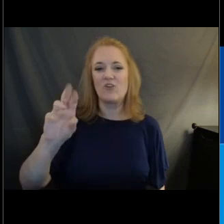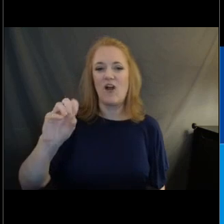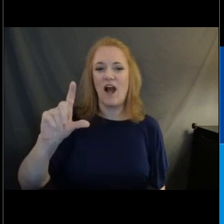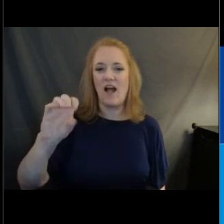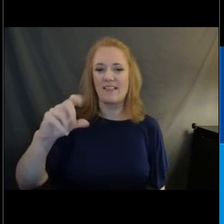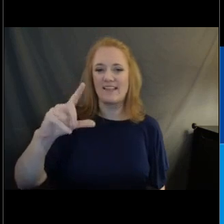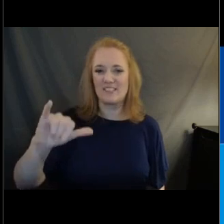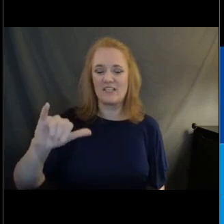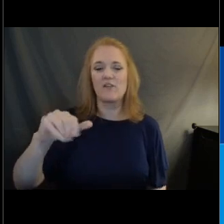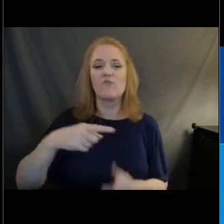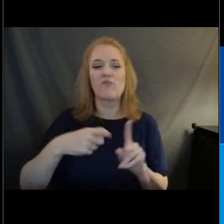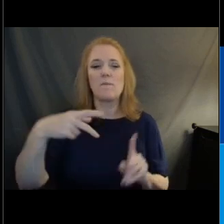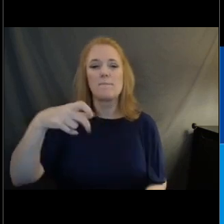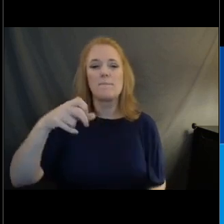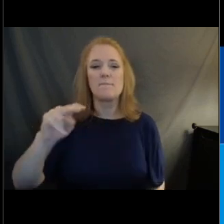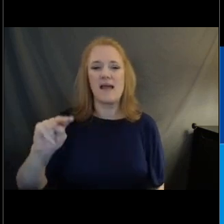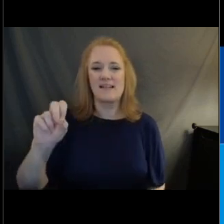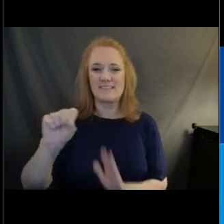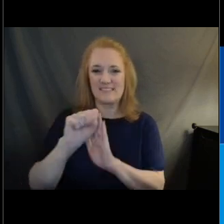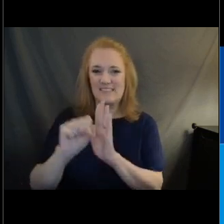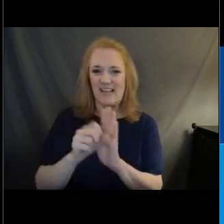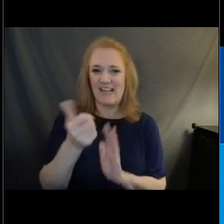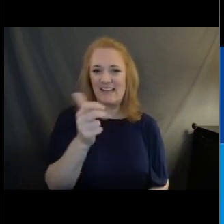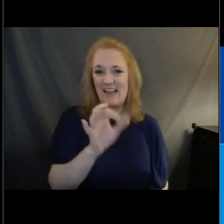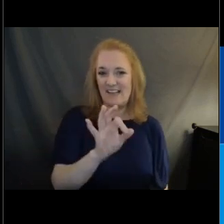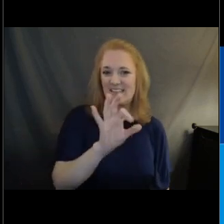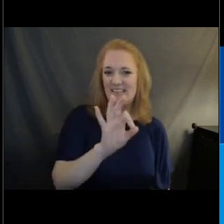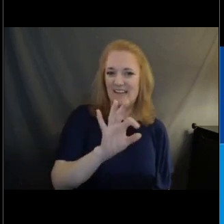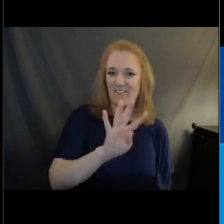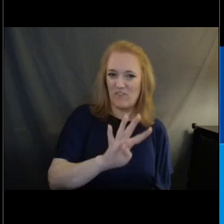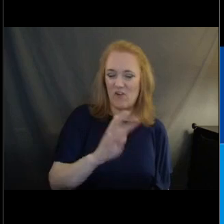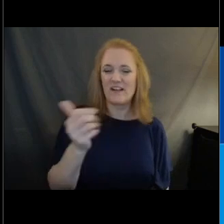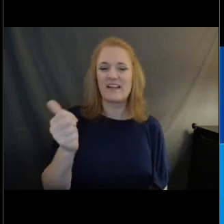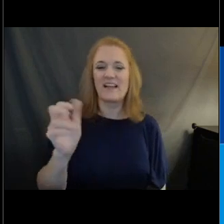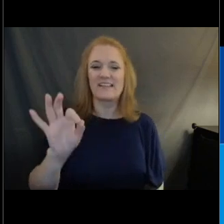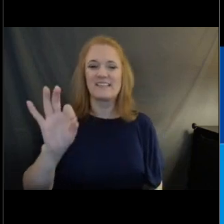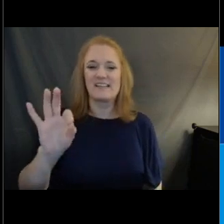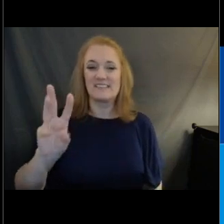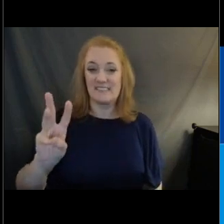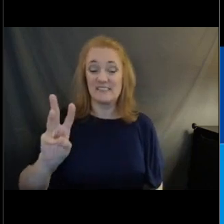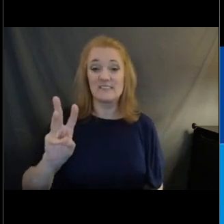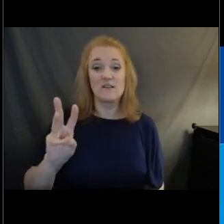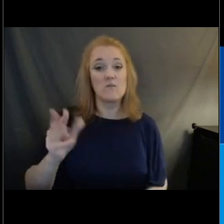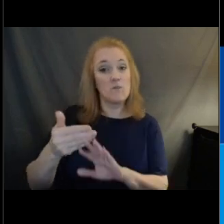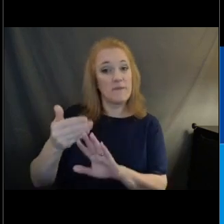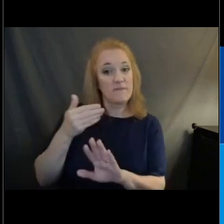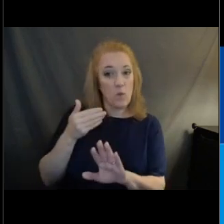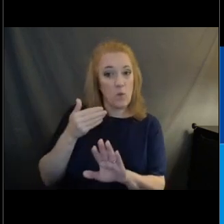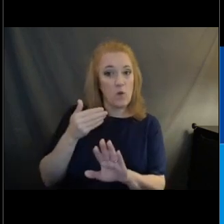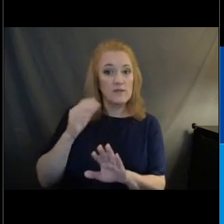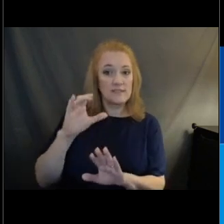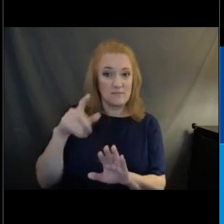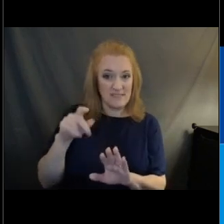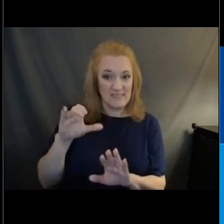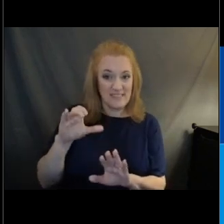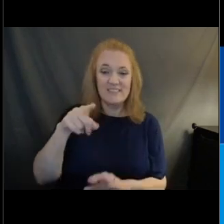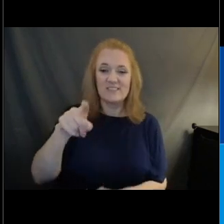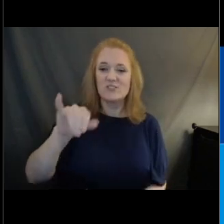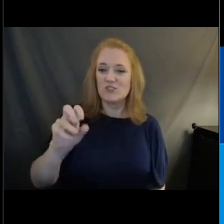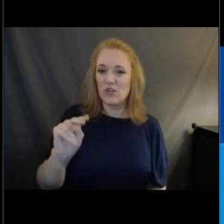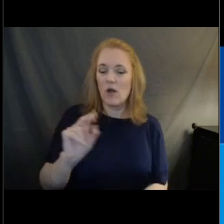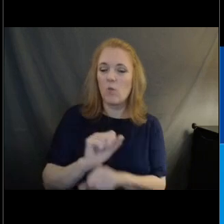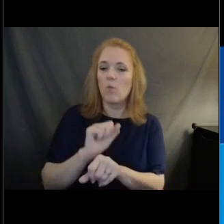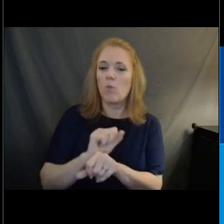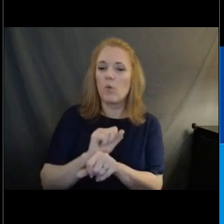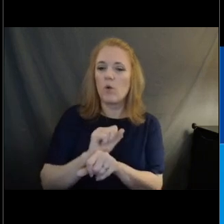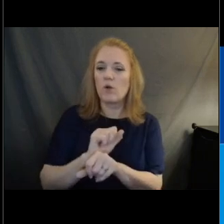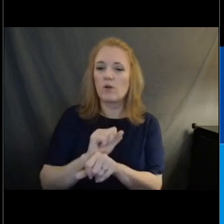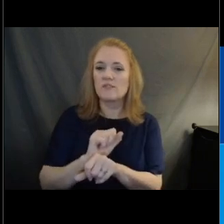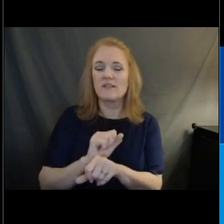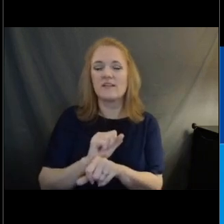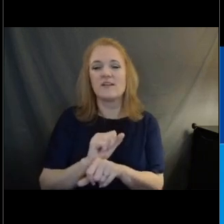University in 1994 and '96 respectively, and prior to CPC Jon worked at the Rosenstiel